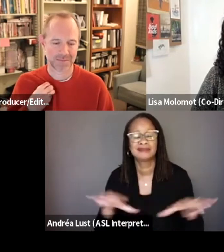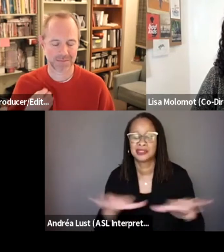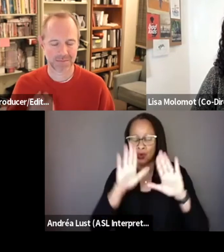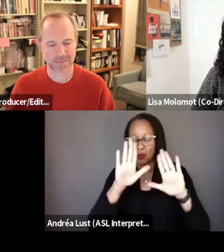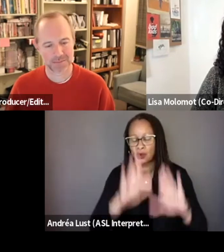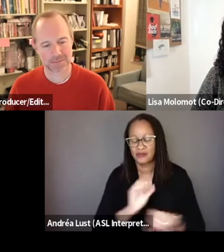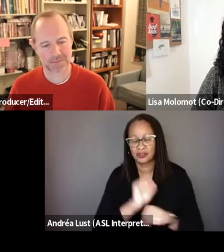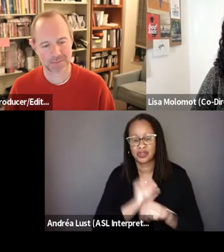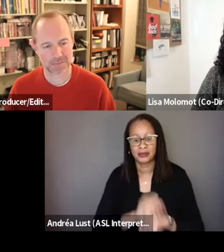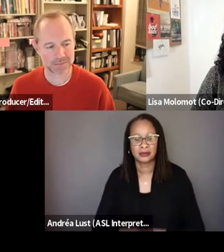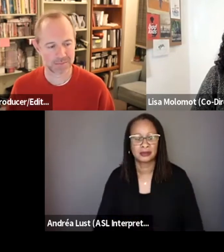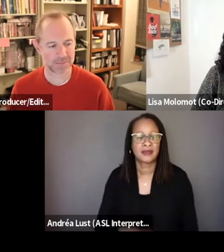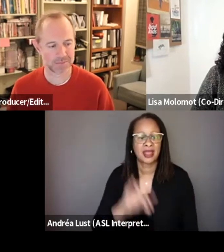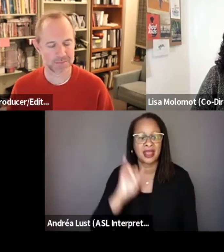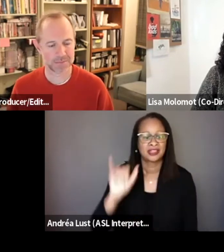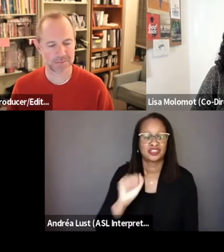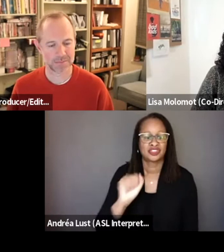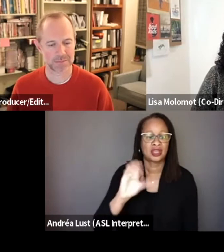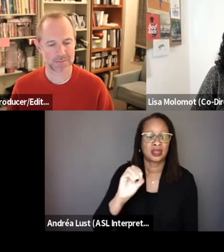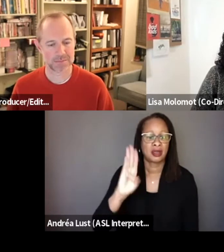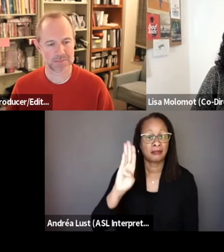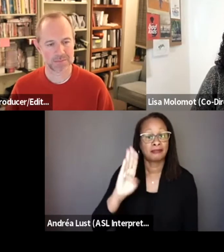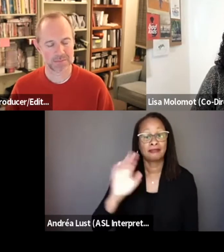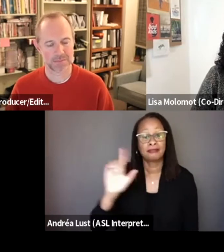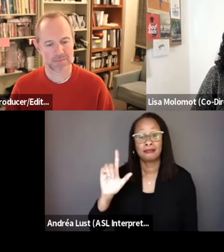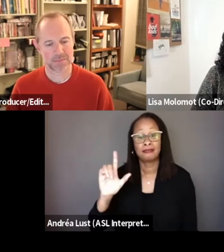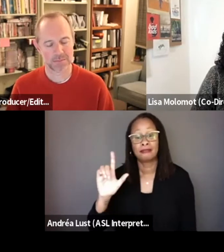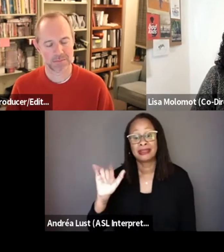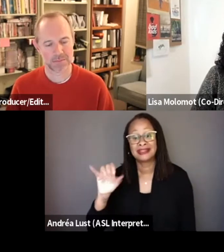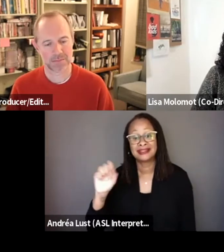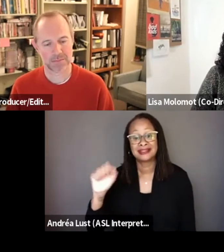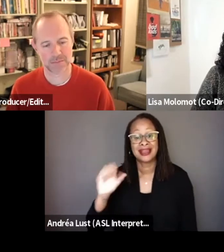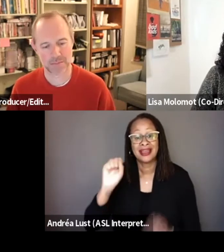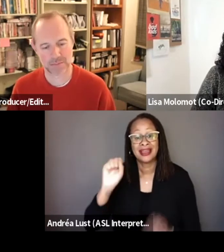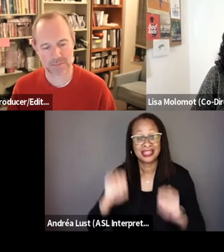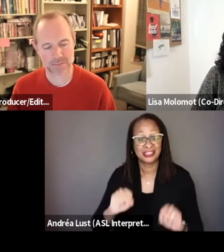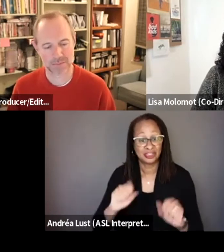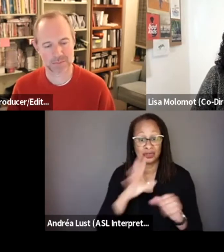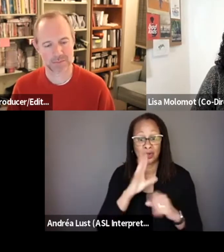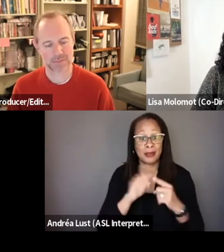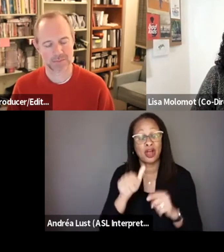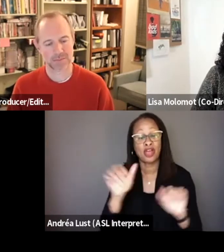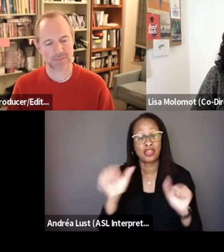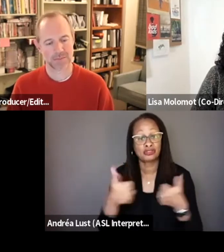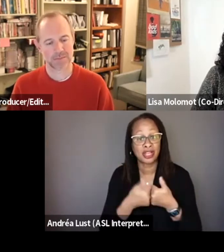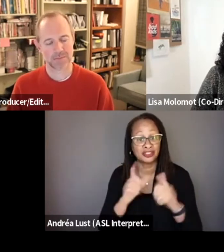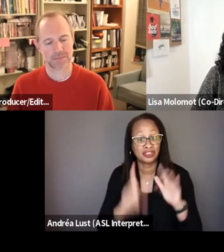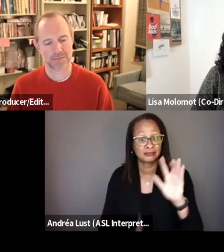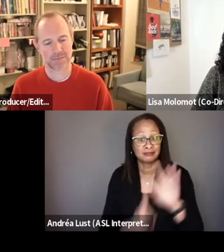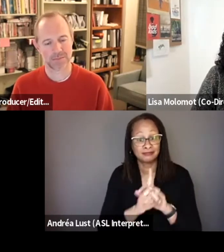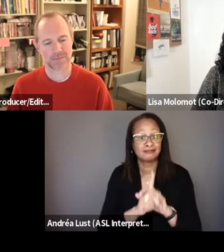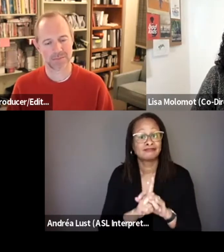Jacob, Lisa, can you talk about other unforeseen challenges that came up in putting this movie together?